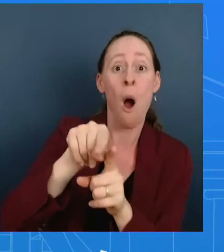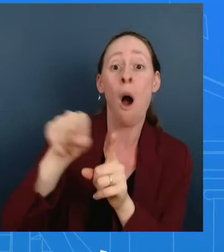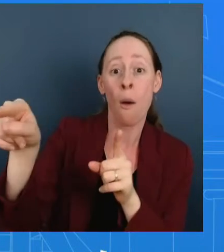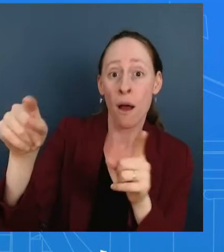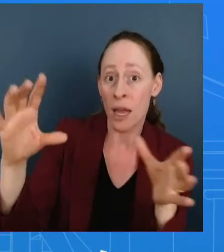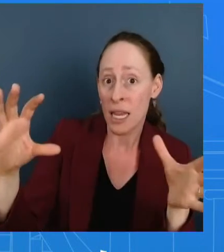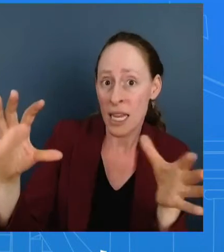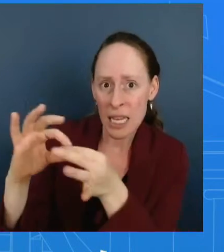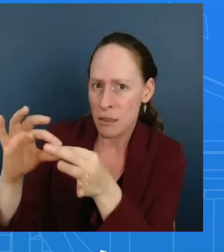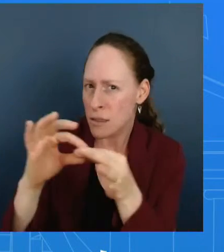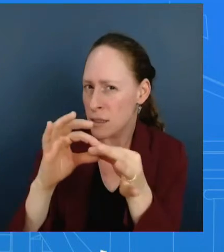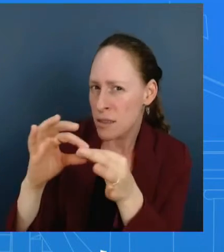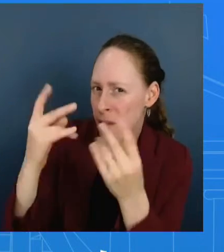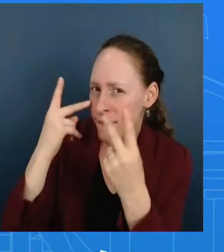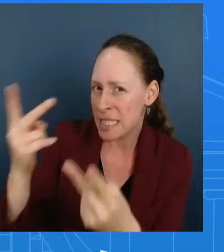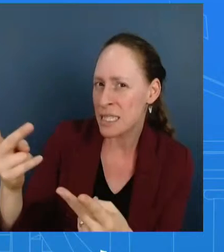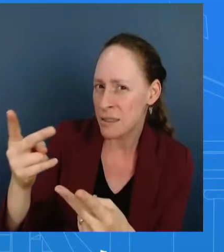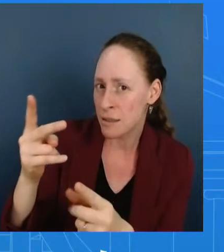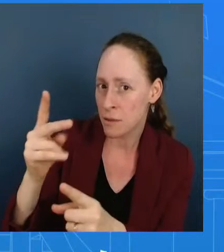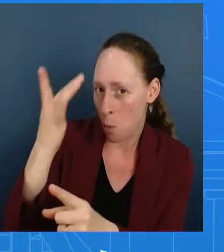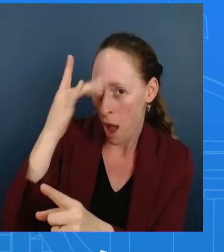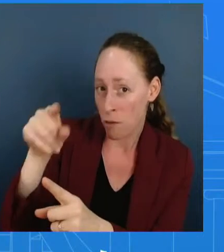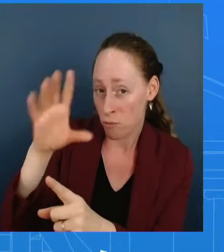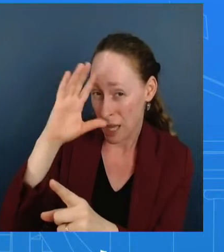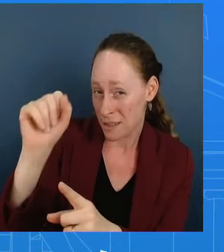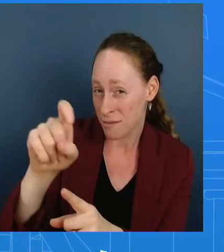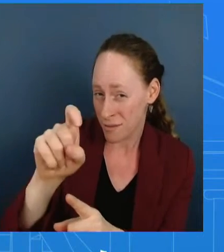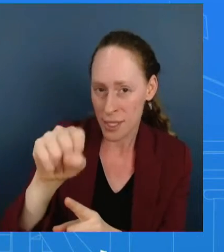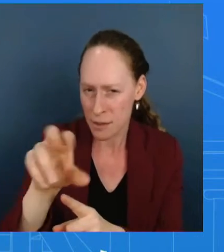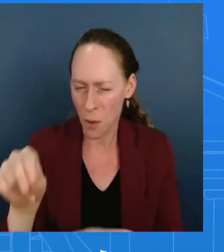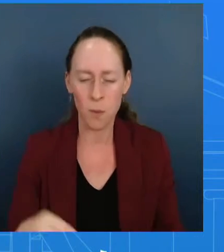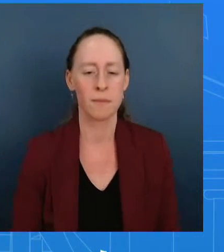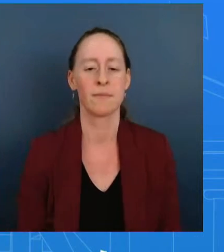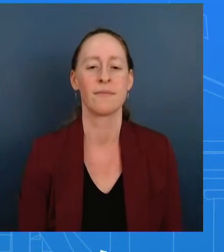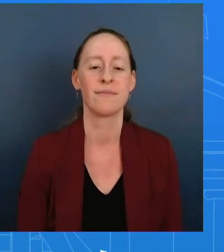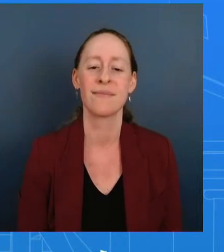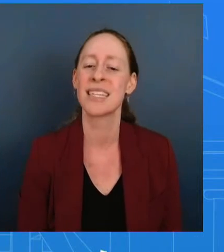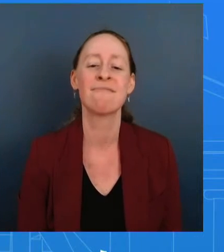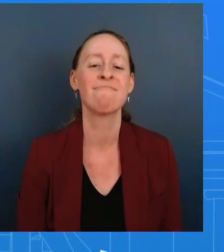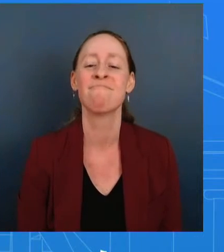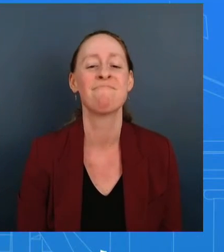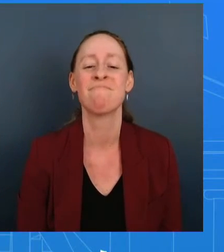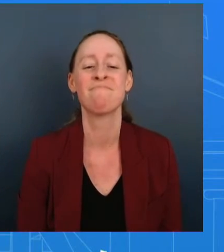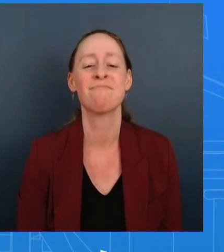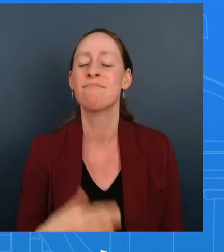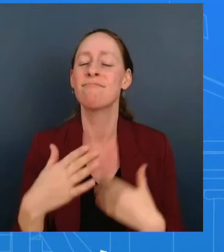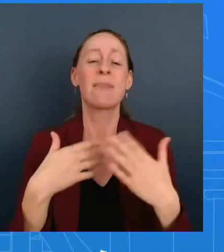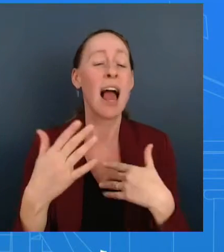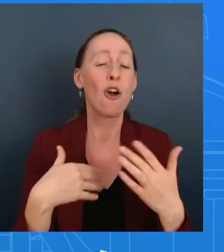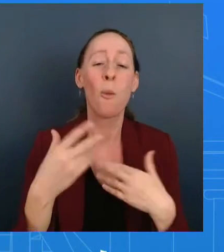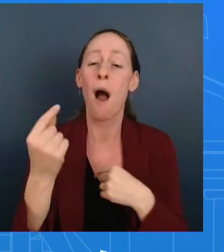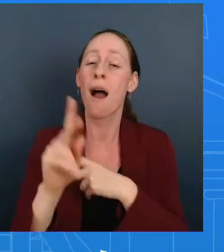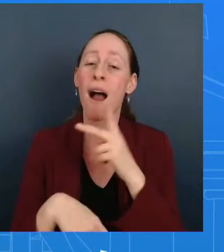dermatologist or a neurologist. I'm just not going to do that. I shared with all of you that the president has met --